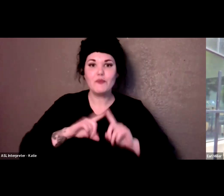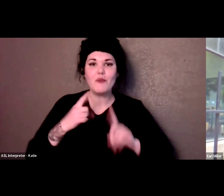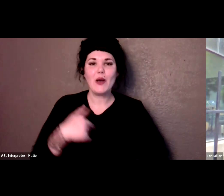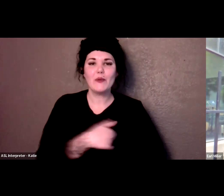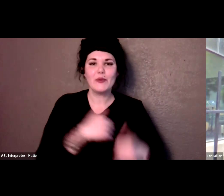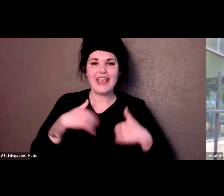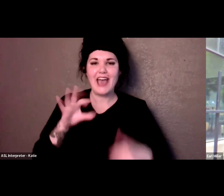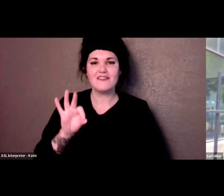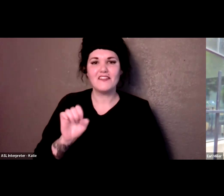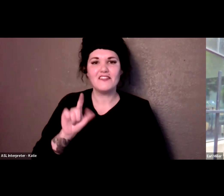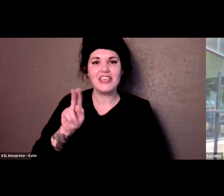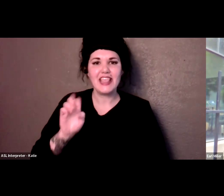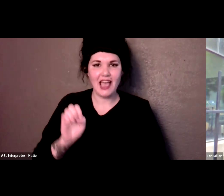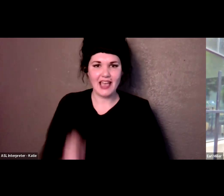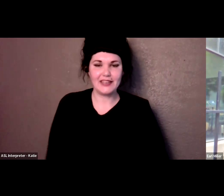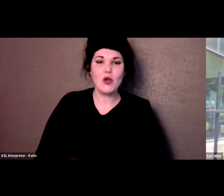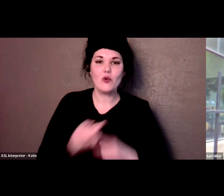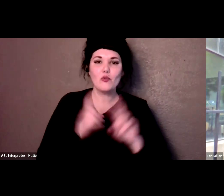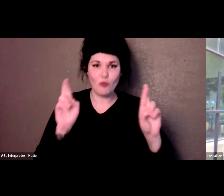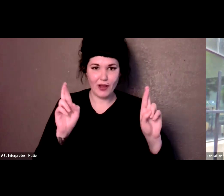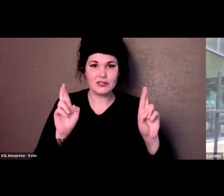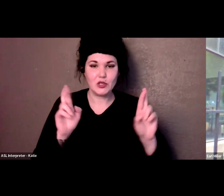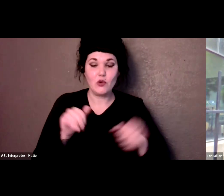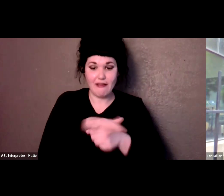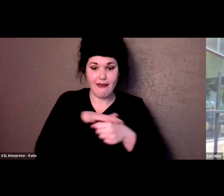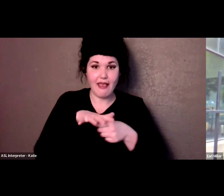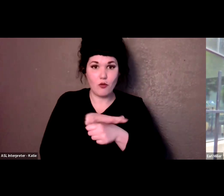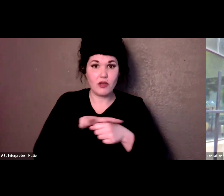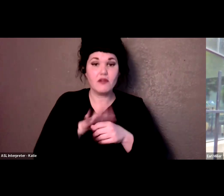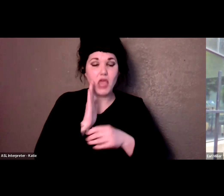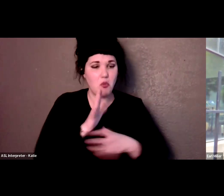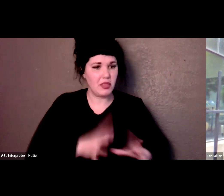bobcat. The bobcat can't live in the wild because it is his bobcat. Bobcats aren't supposed to be